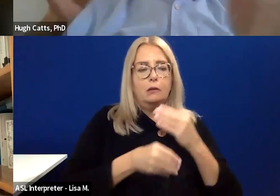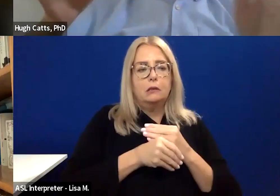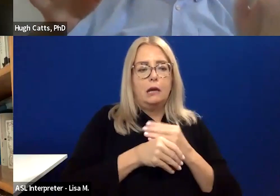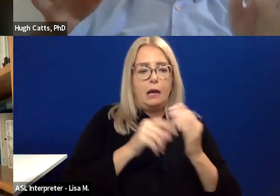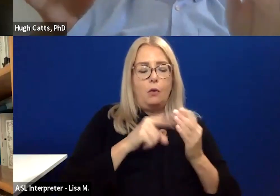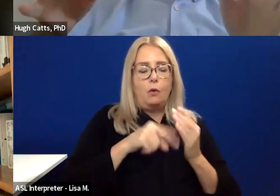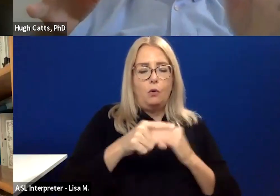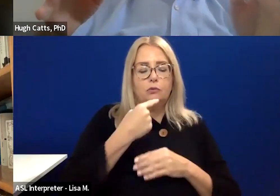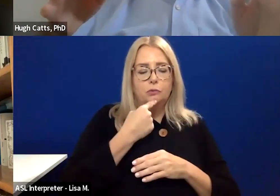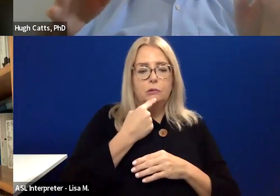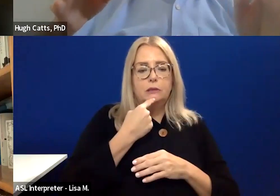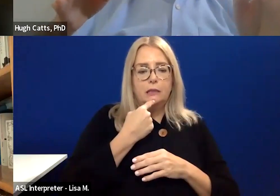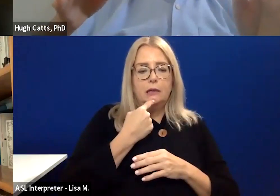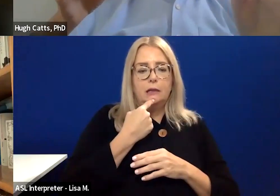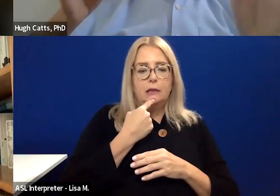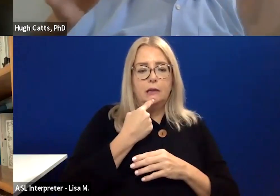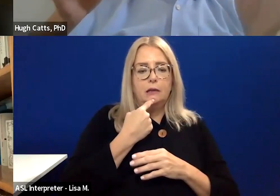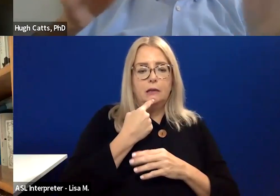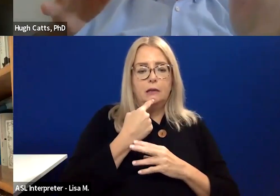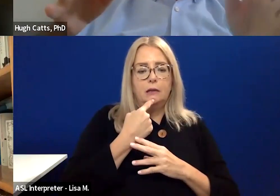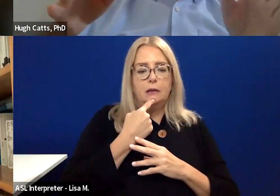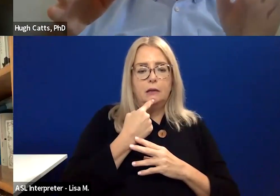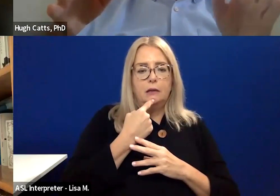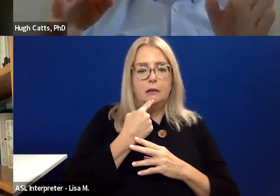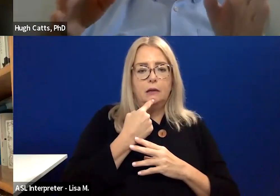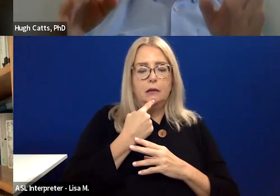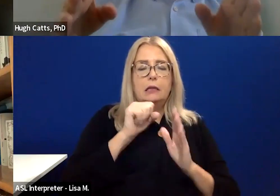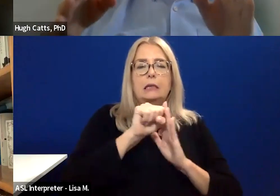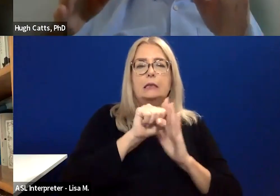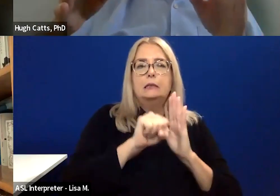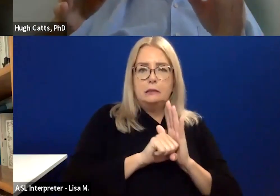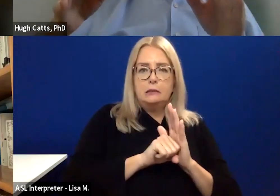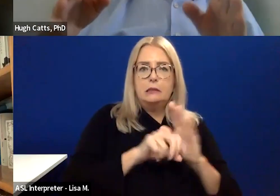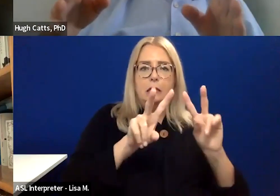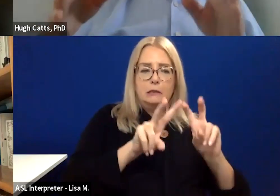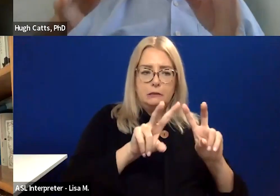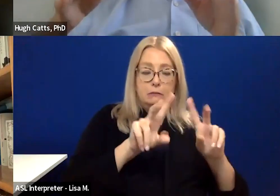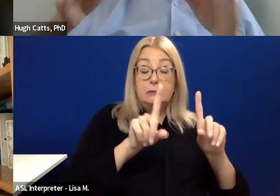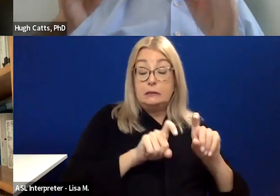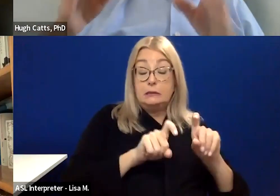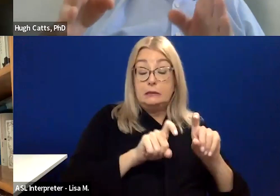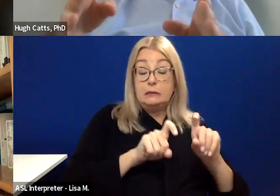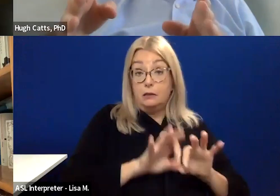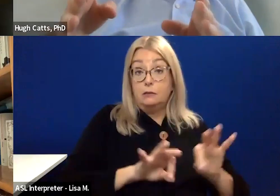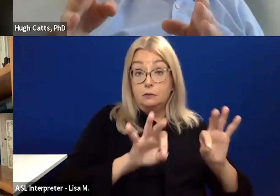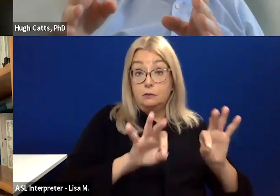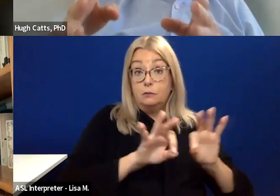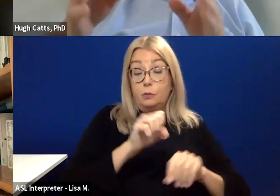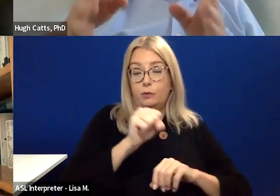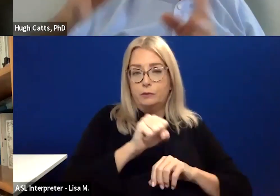you said that state of State exams are important and so forth well uh the state of Louisiana took